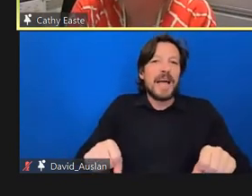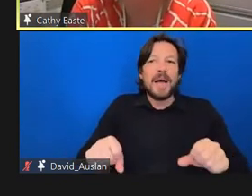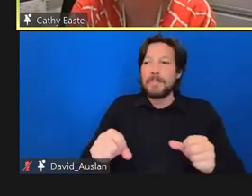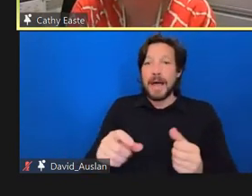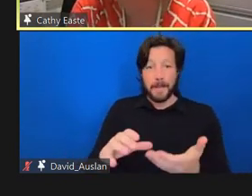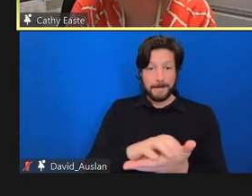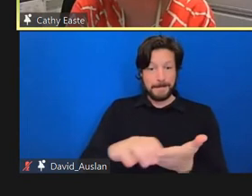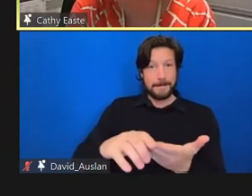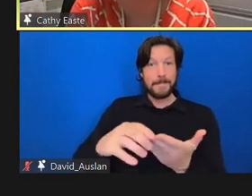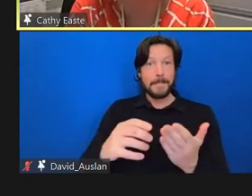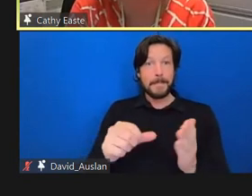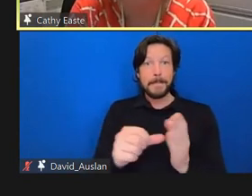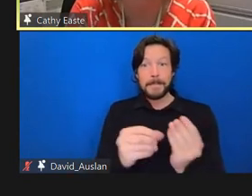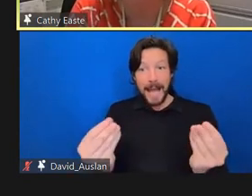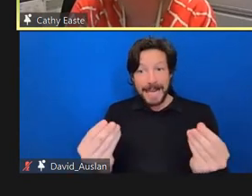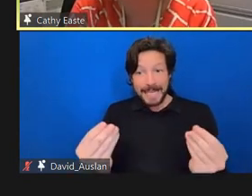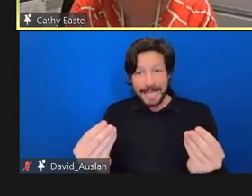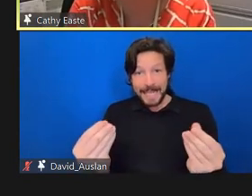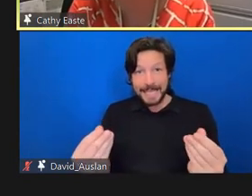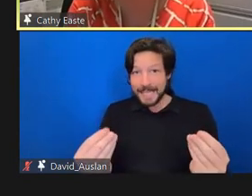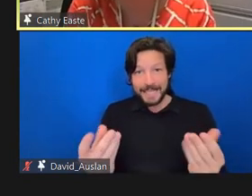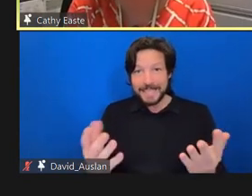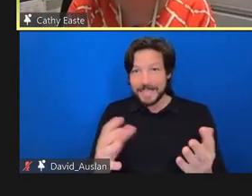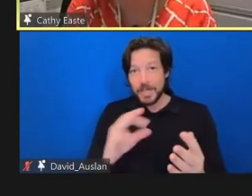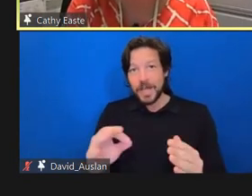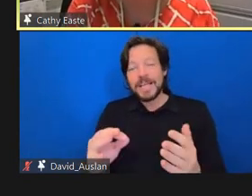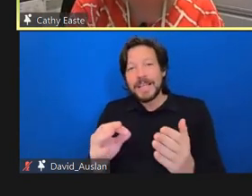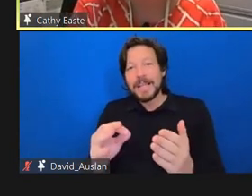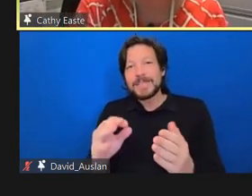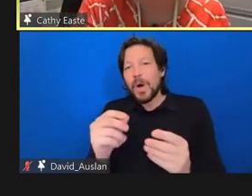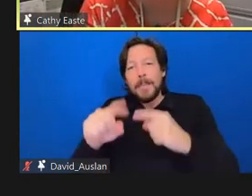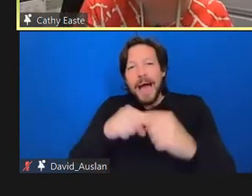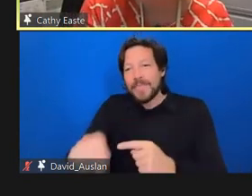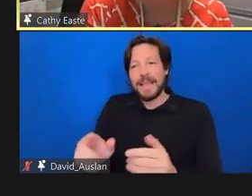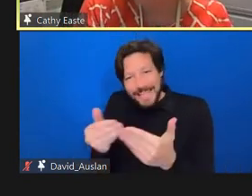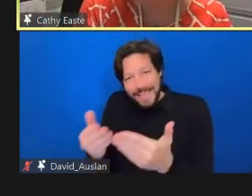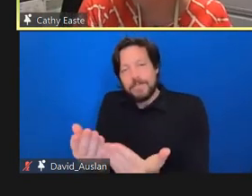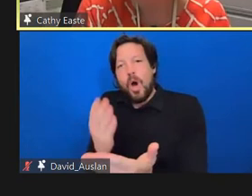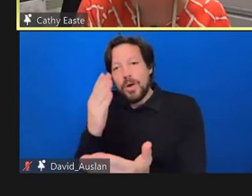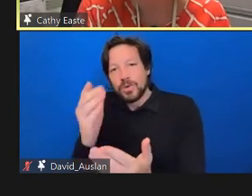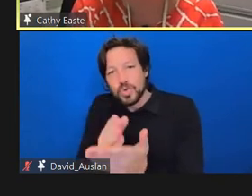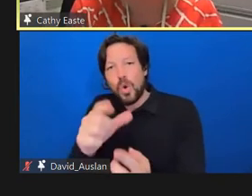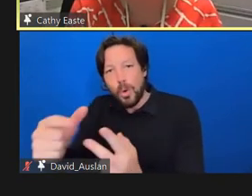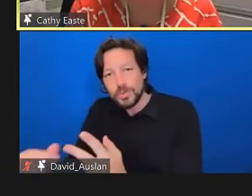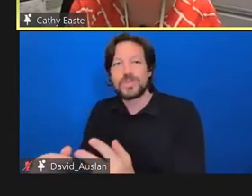them real life options and giving them the real support that they need. Normalising experiences.